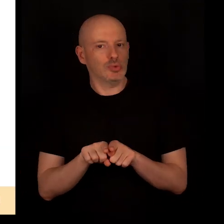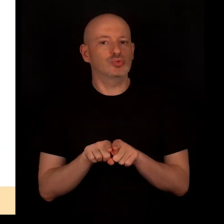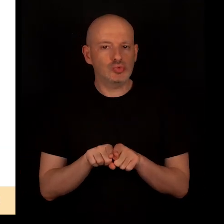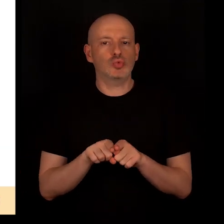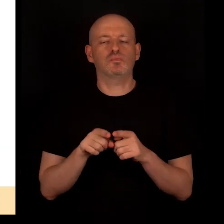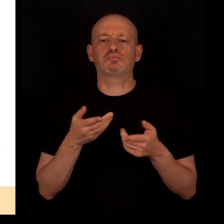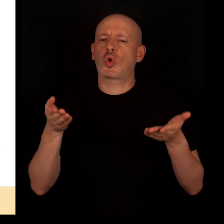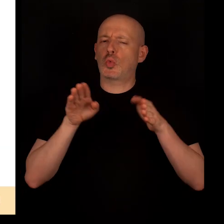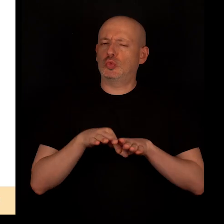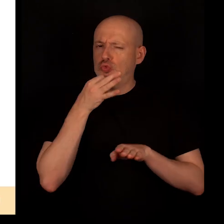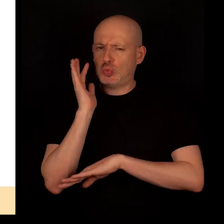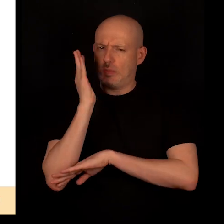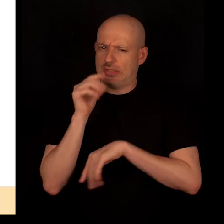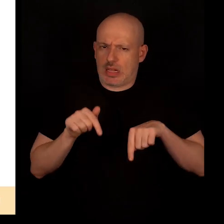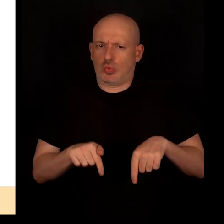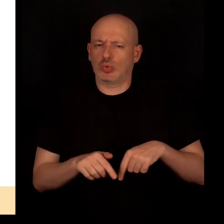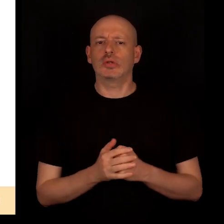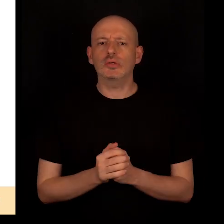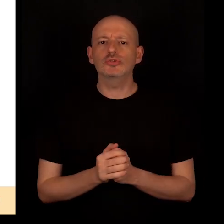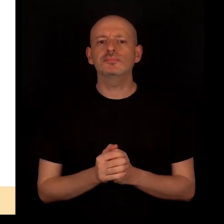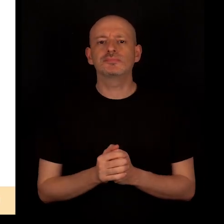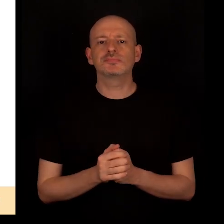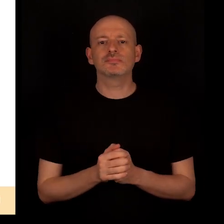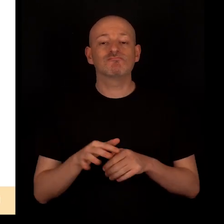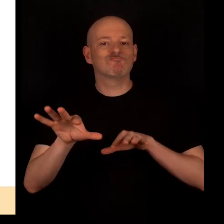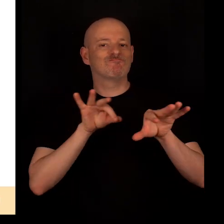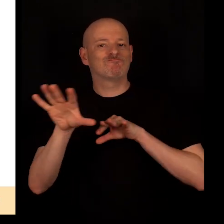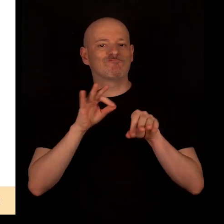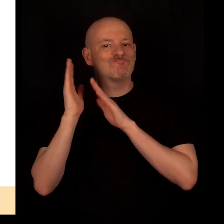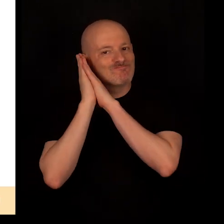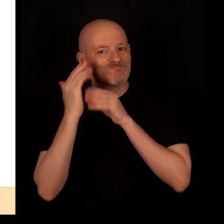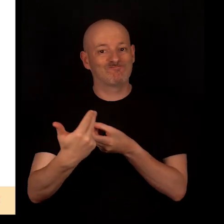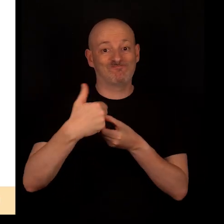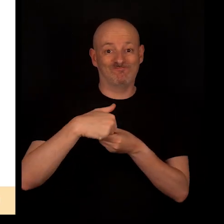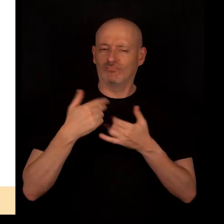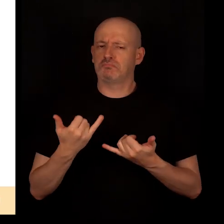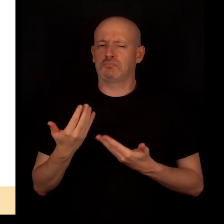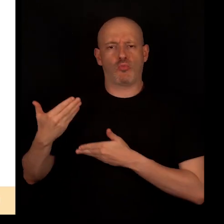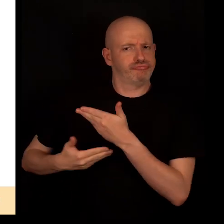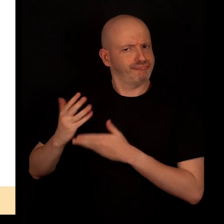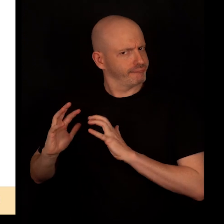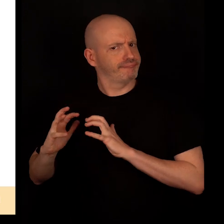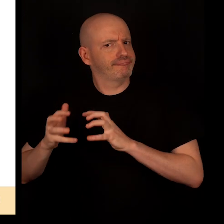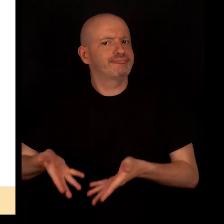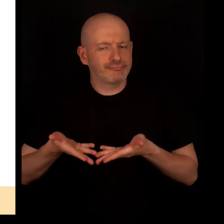And we are closing this presentation soon. The selection of residents, as we said is already running,